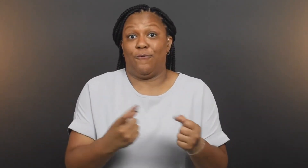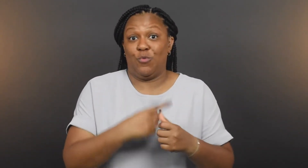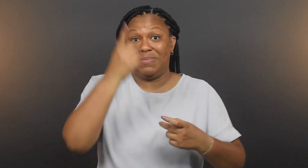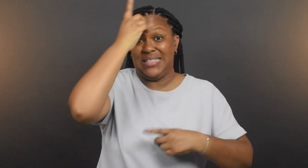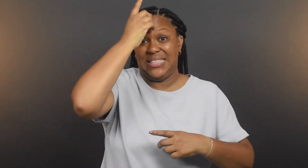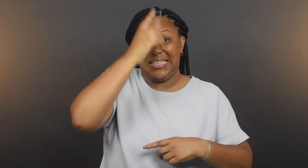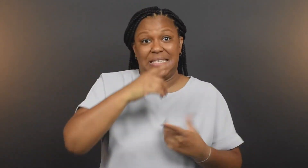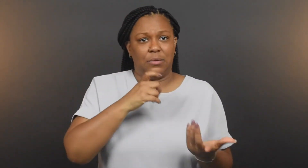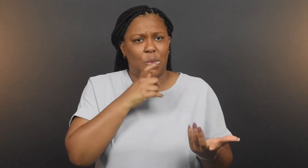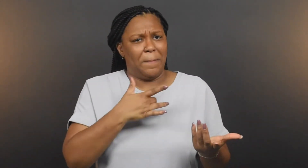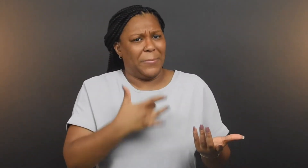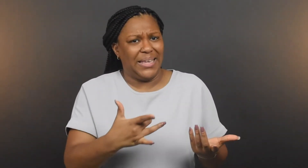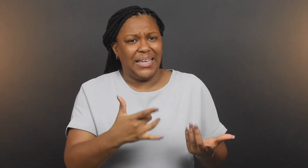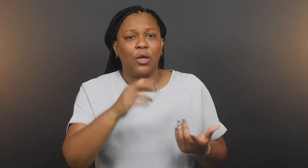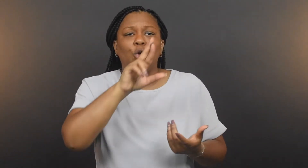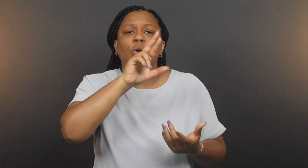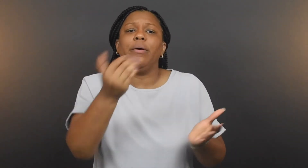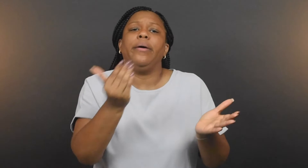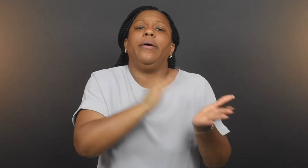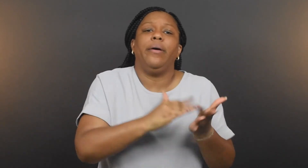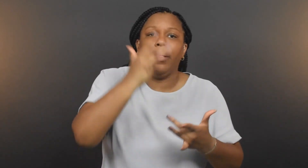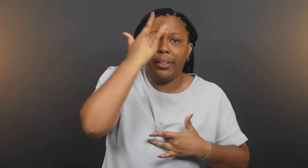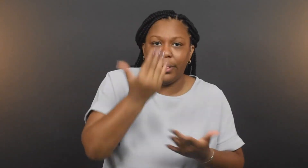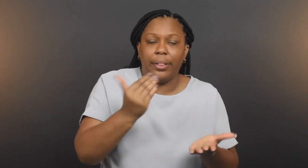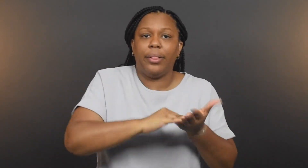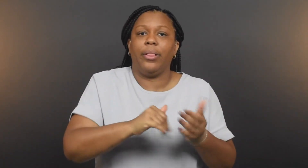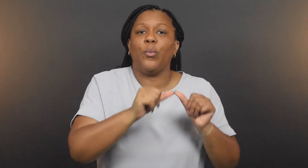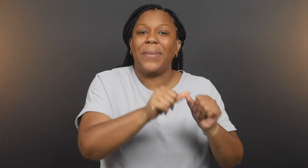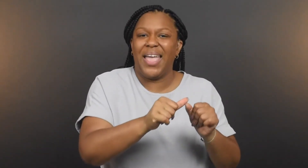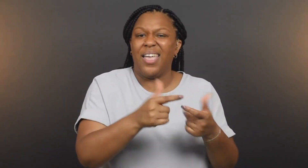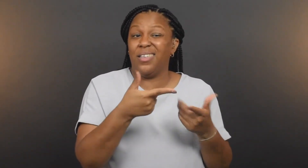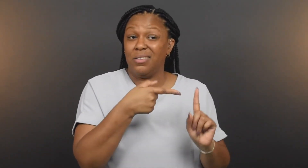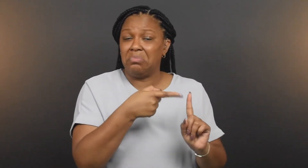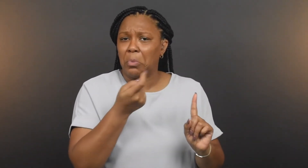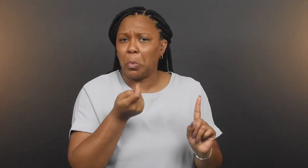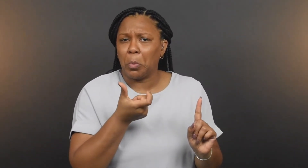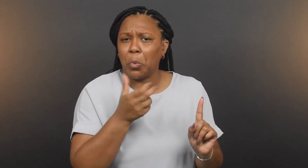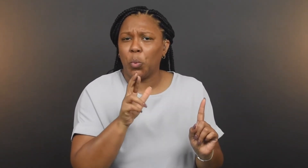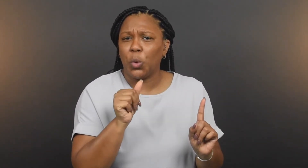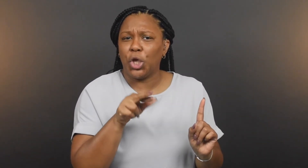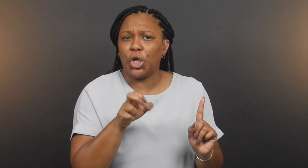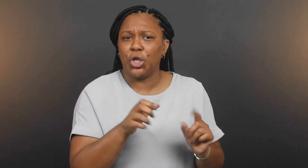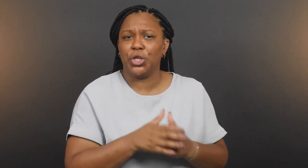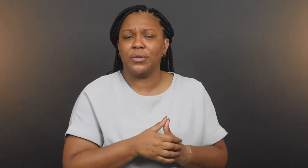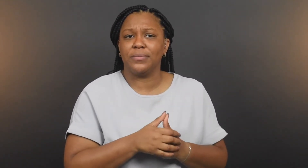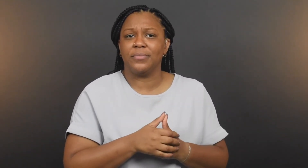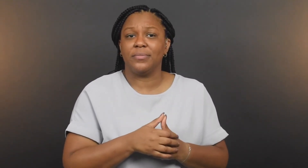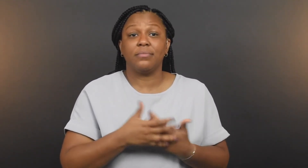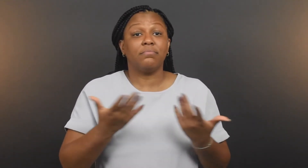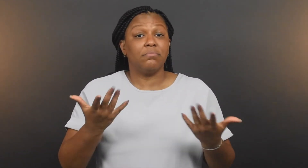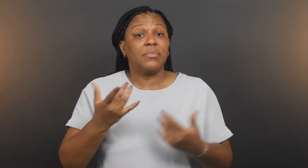have recovered from the disease only to be reinfected remain “really rare,” she says.